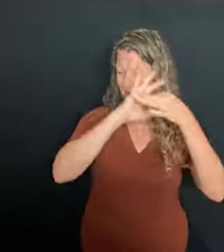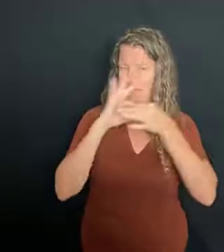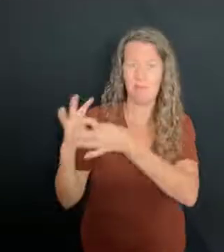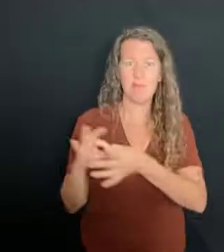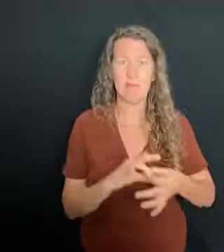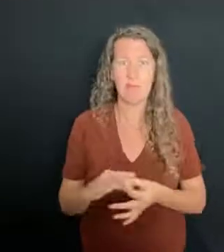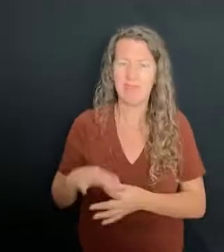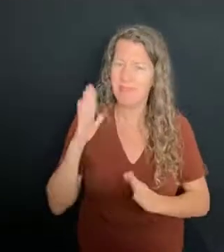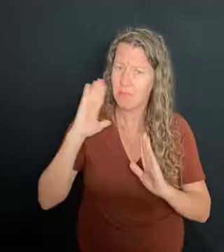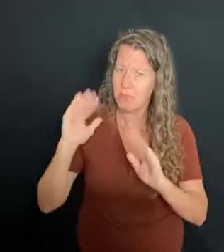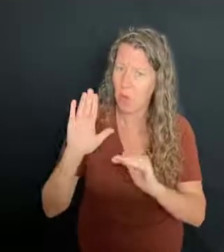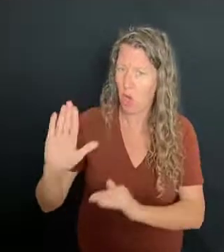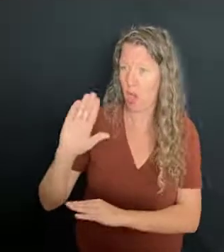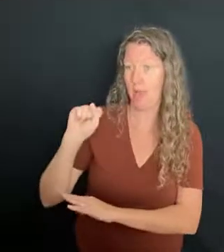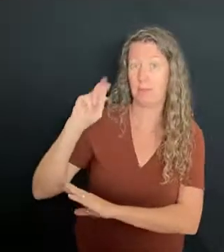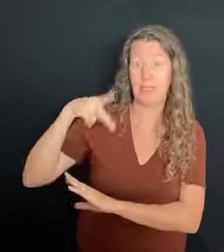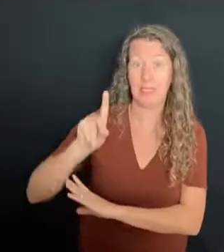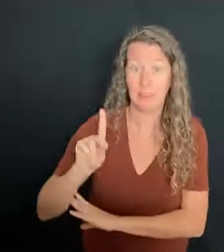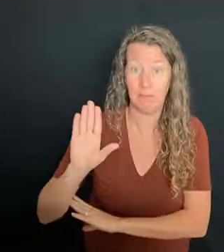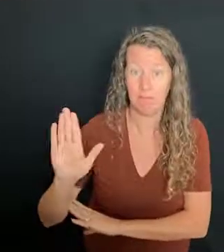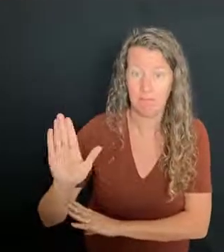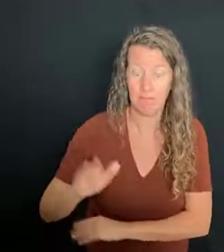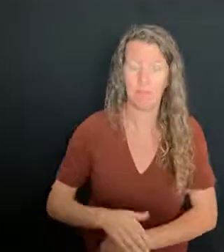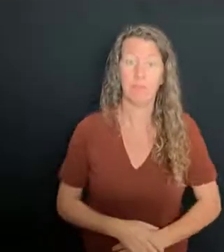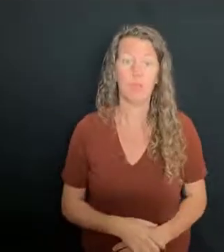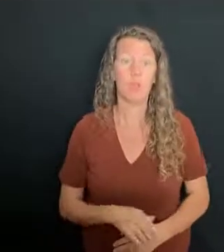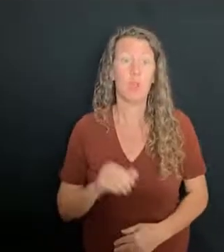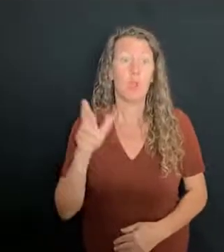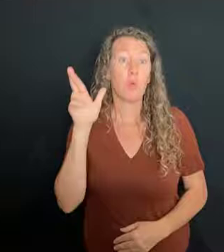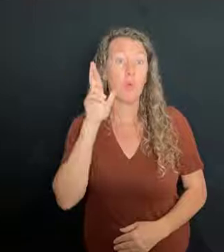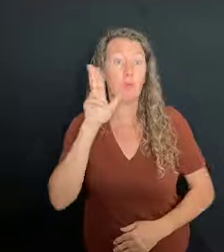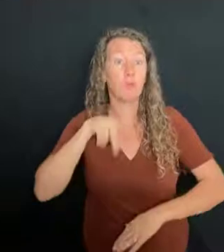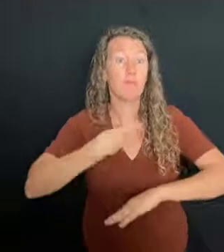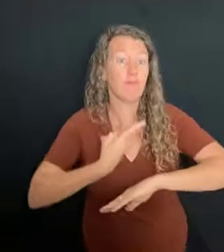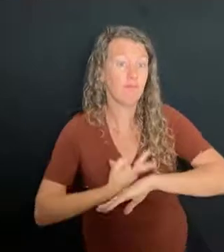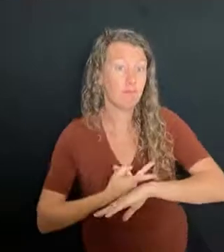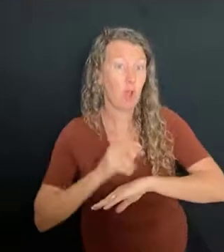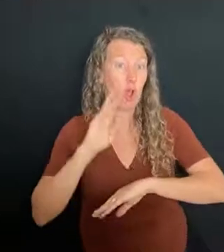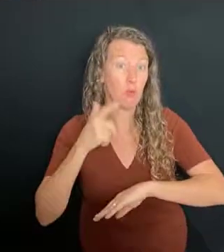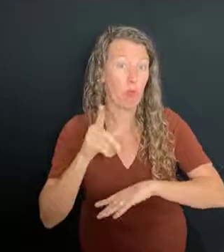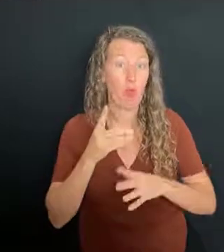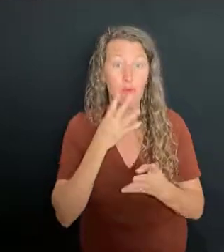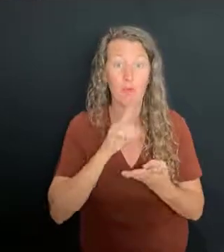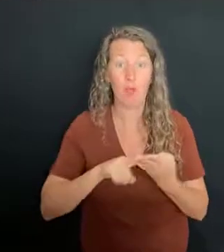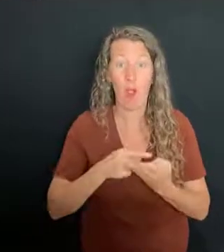[Joel Snyder] On a rug, Rosalee rests on her tummy using crayons and colored pencils to draw on a paper.